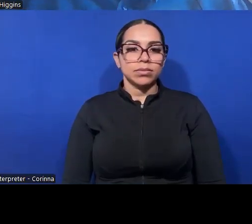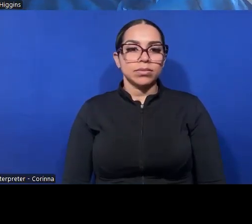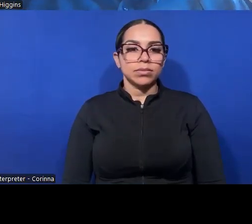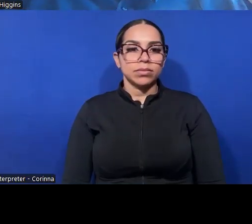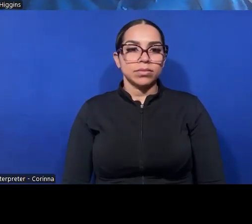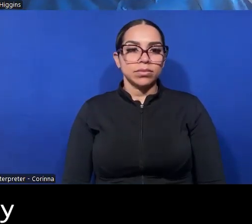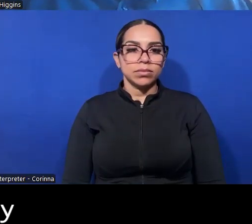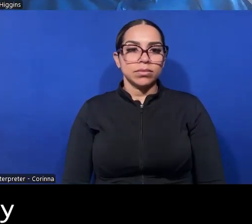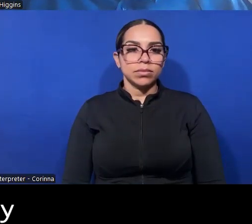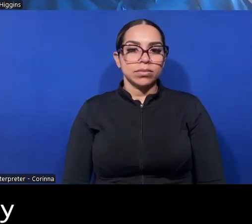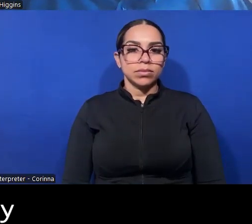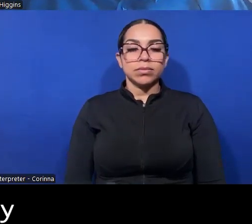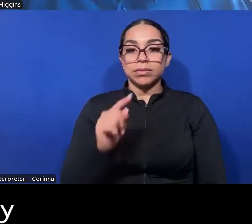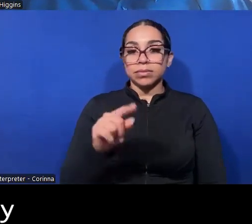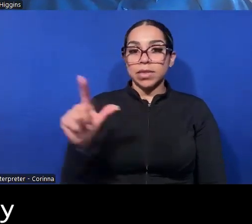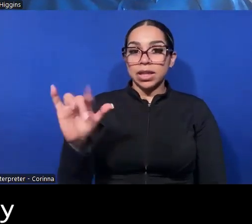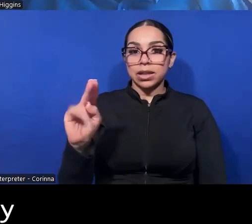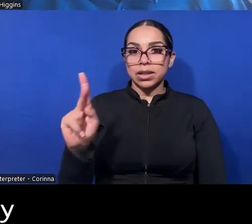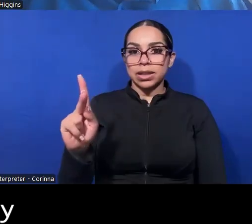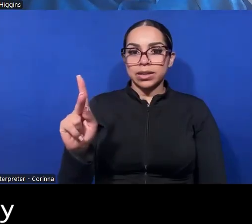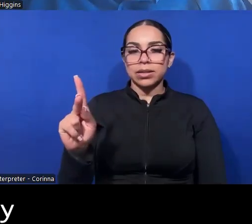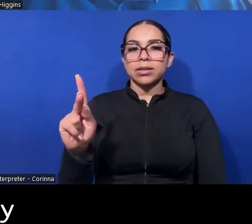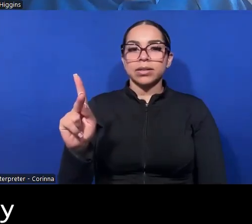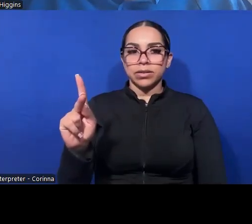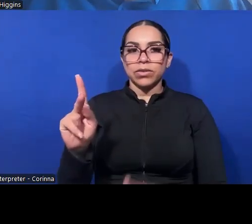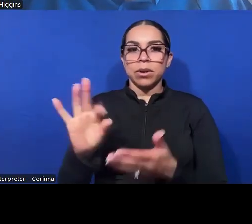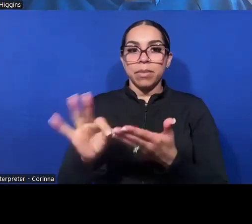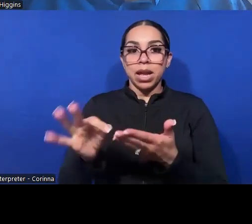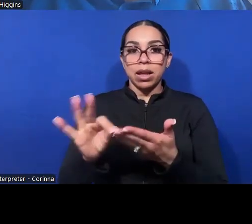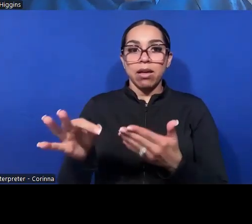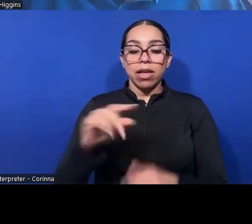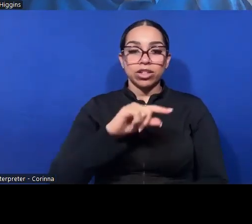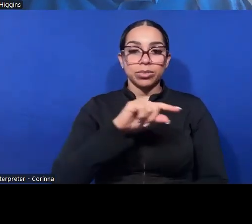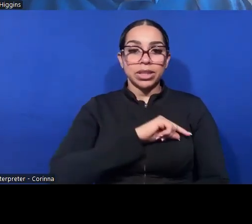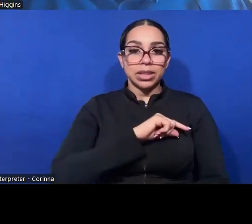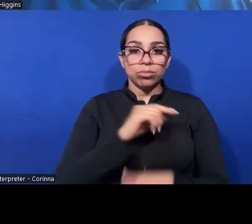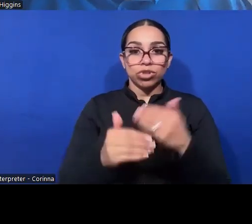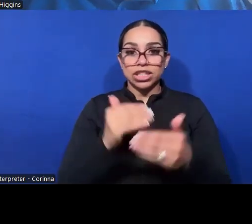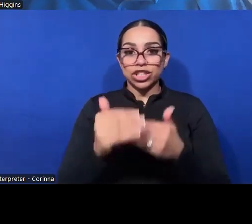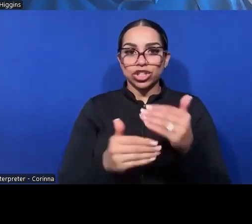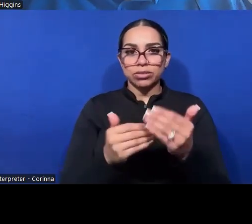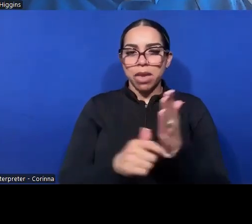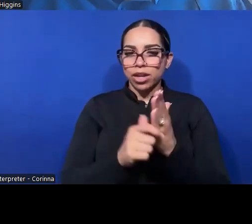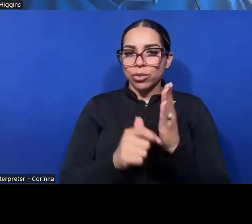This is a link to the Medi-Cal Eligibility Procedural manual, which will again give you additional information